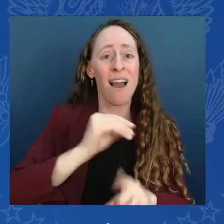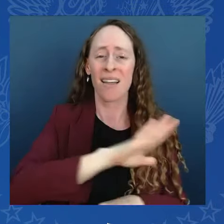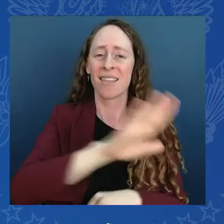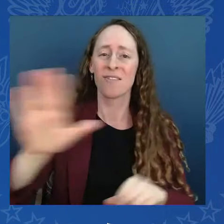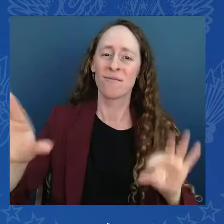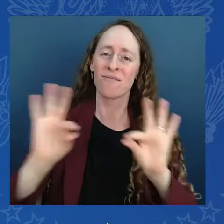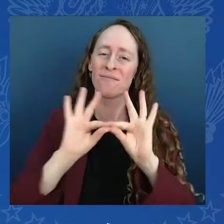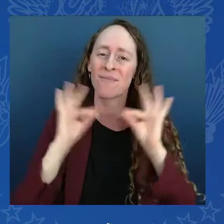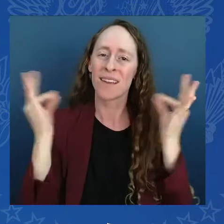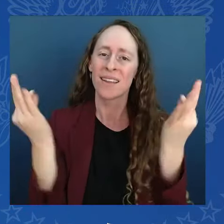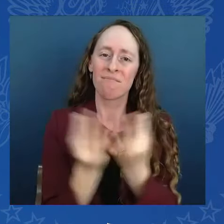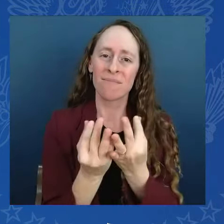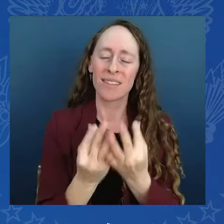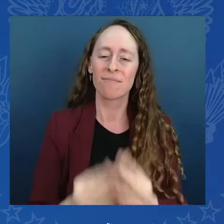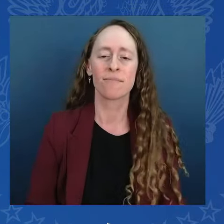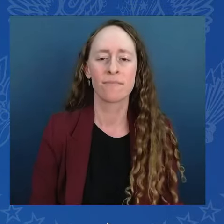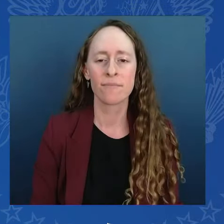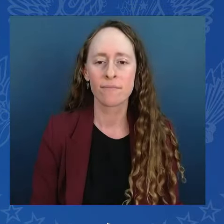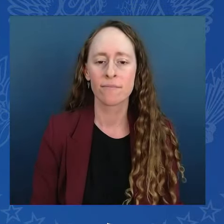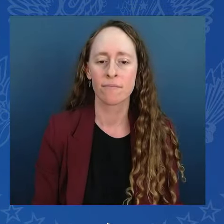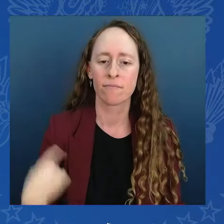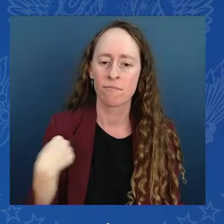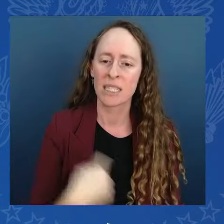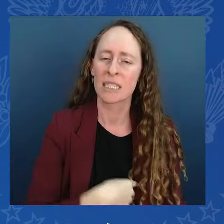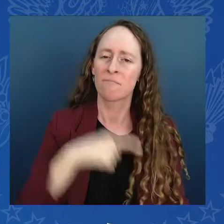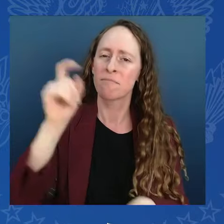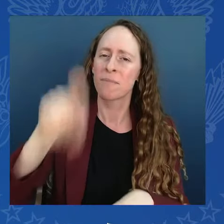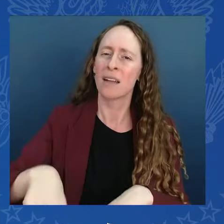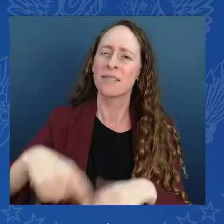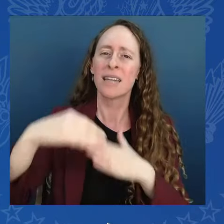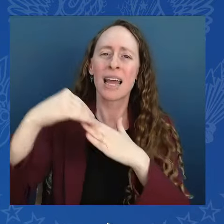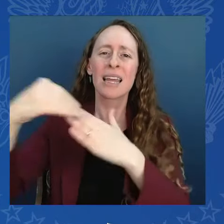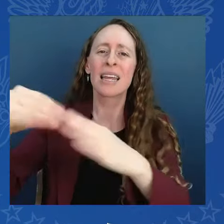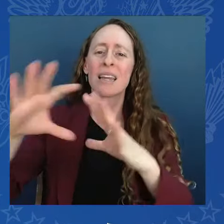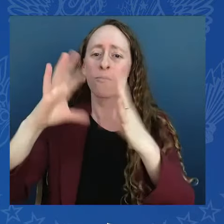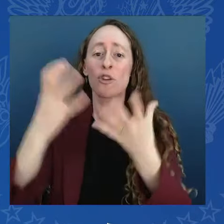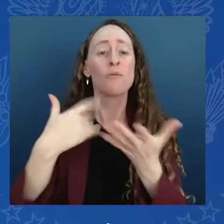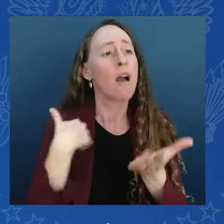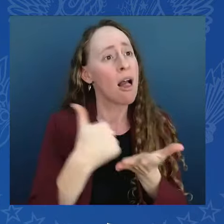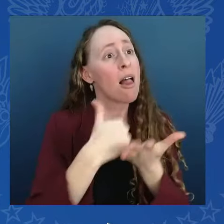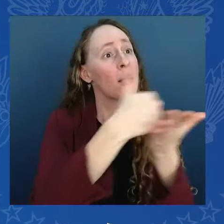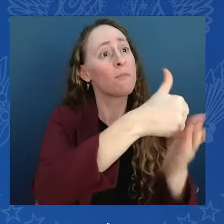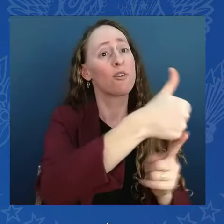helping replace lead pipes around the world. Last month at the United Nations,